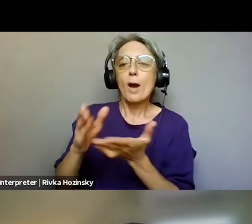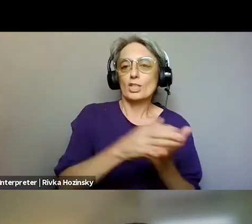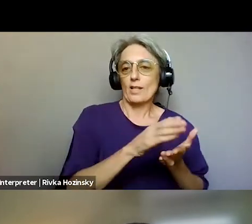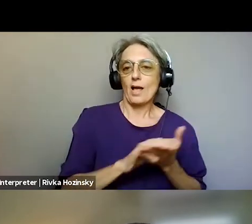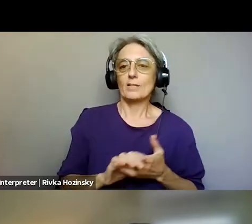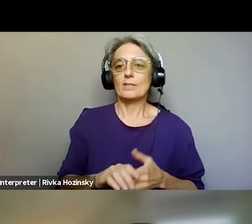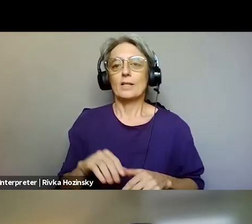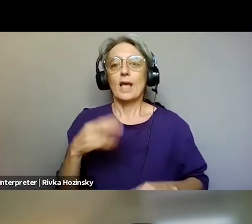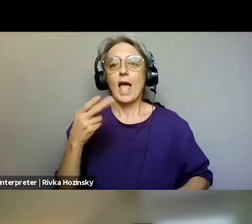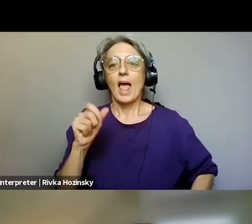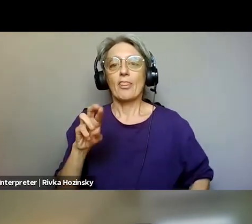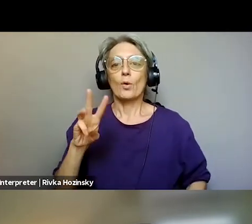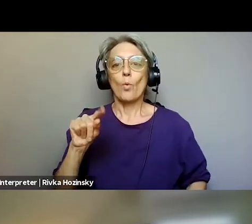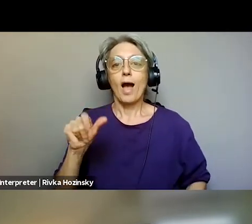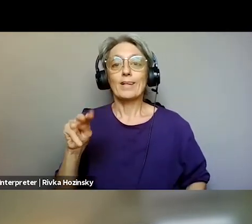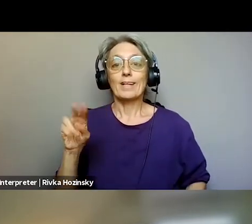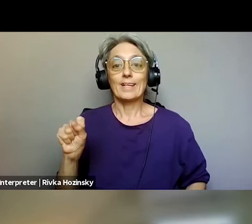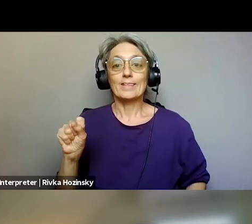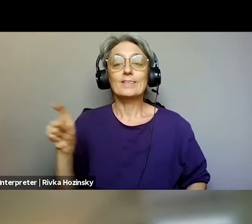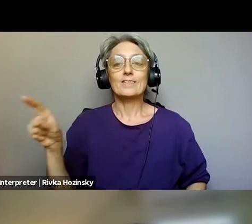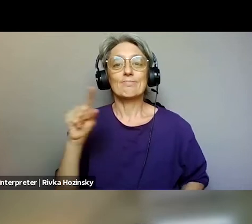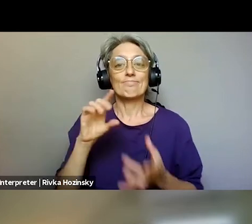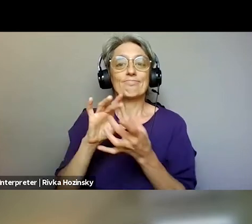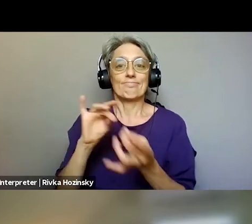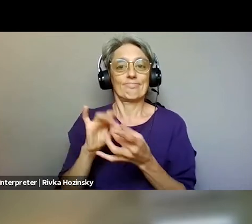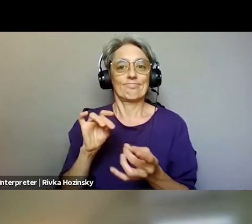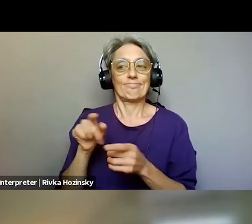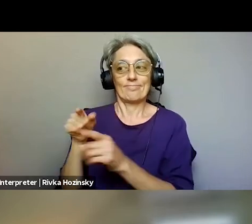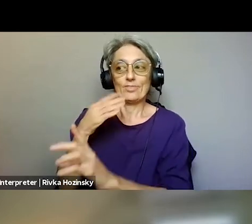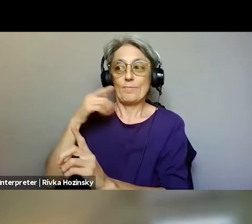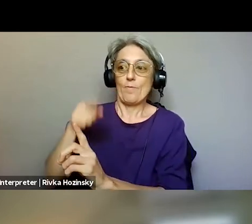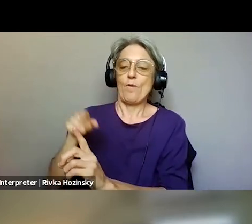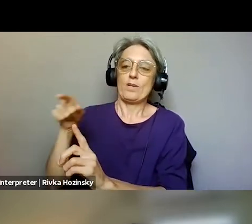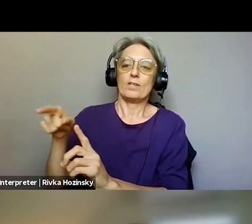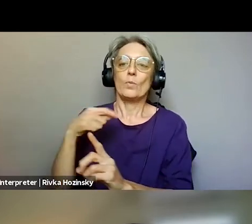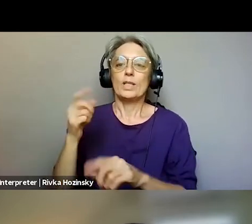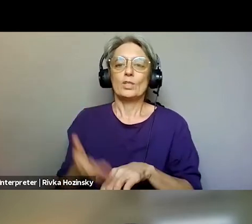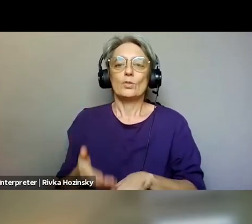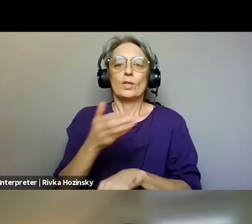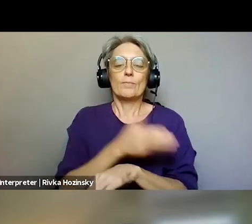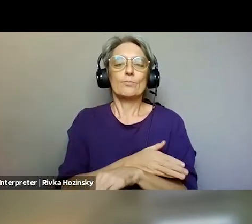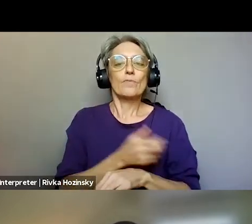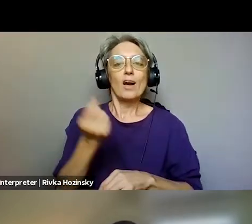out, you know is that we need to improve our understanding of the range nuance and the